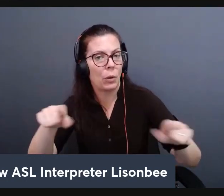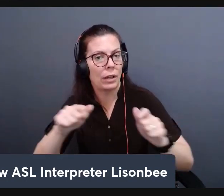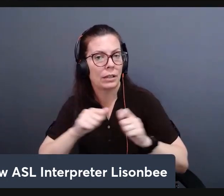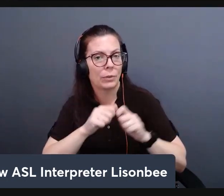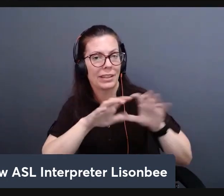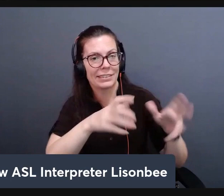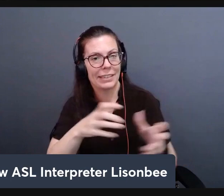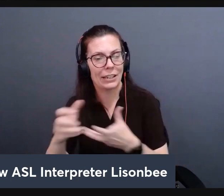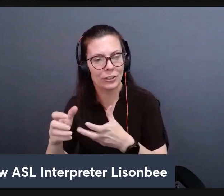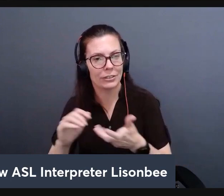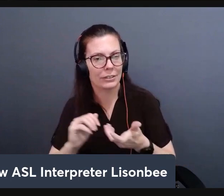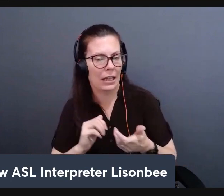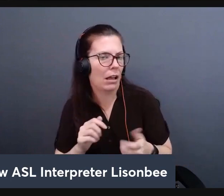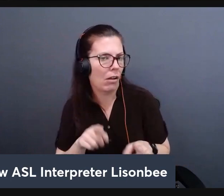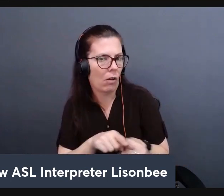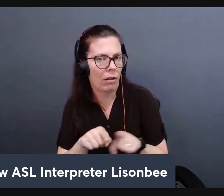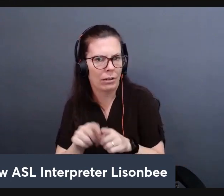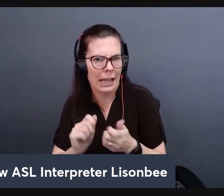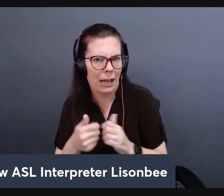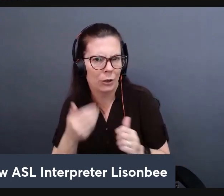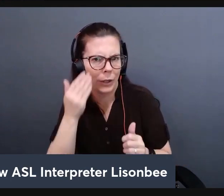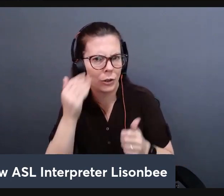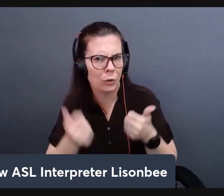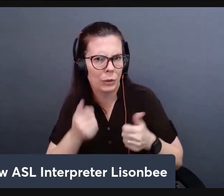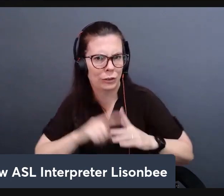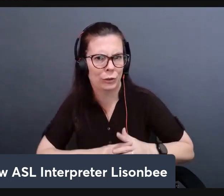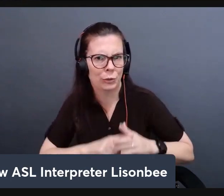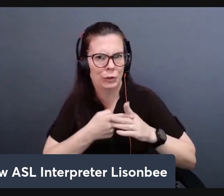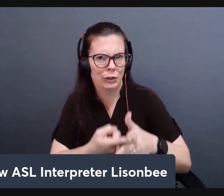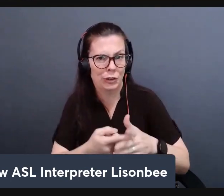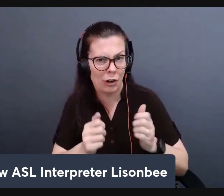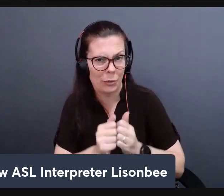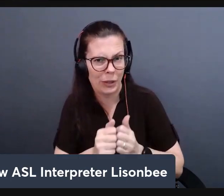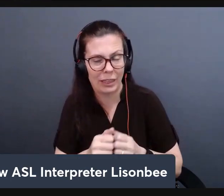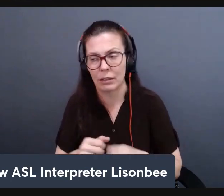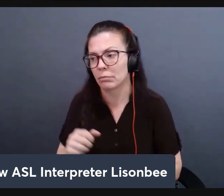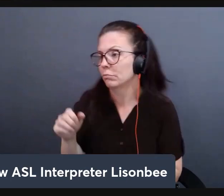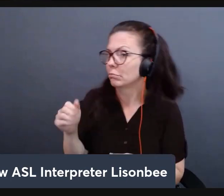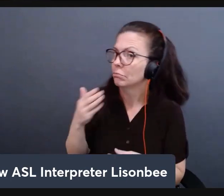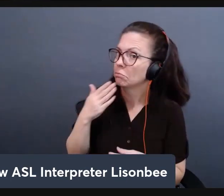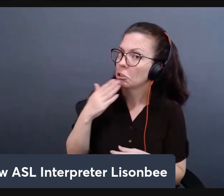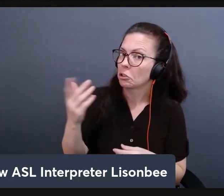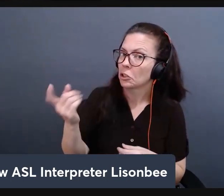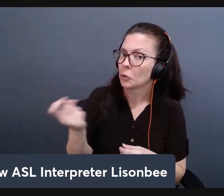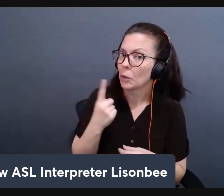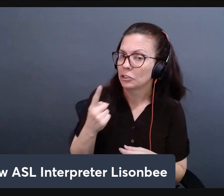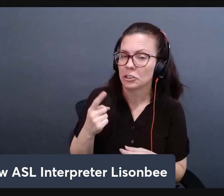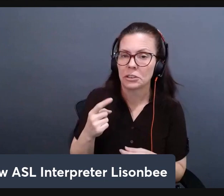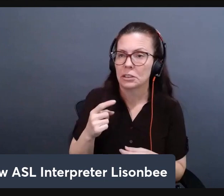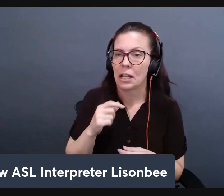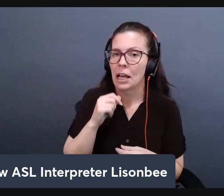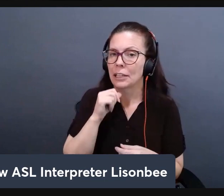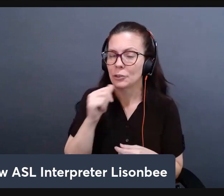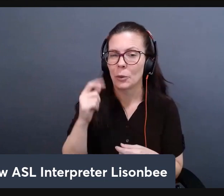and how do I know which one to start using? That's a good question. So, I don't think any discussion of this topic